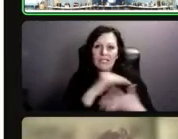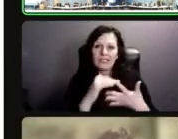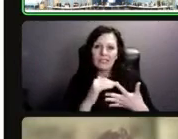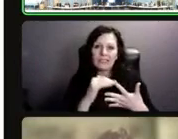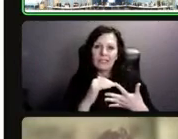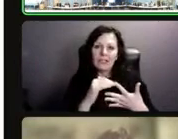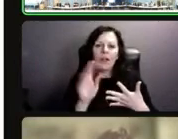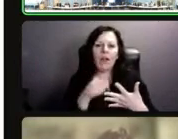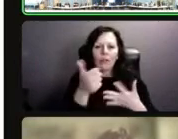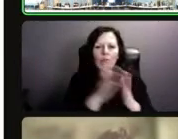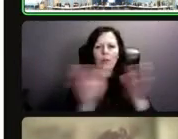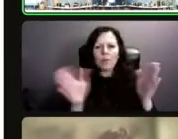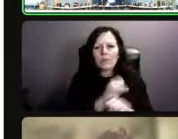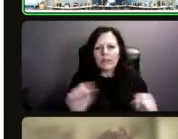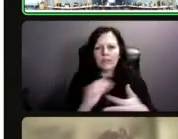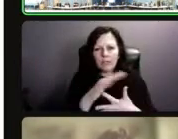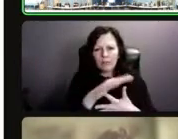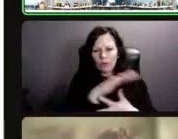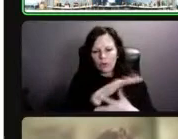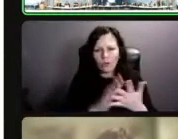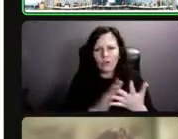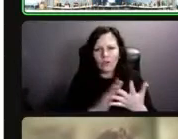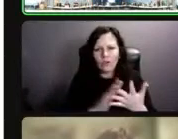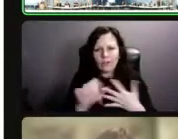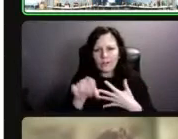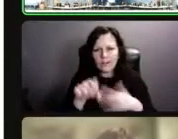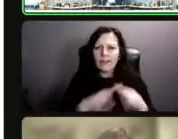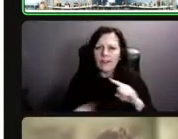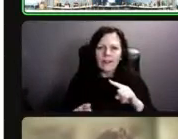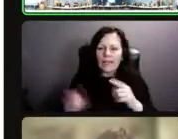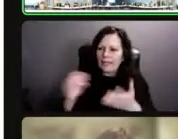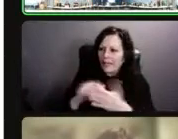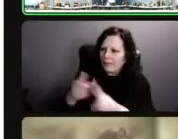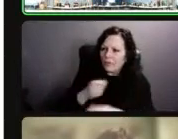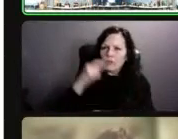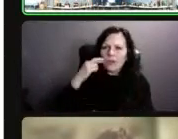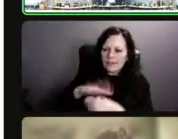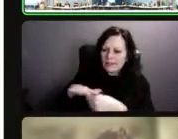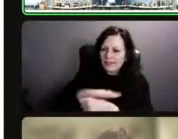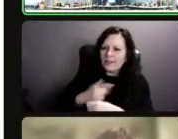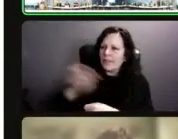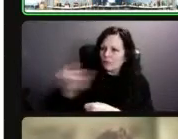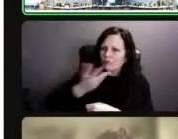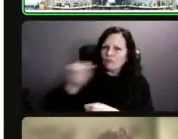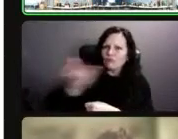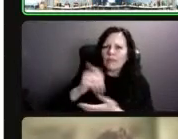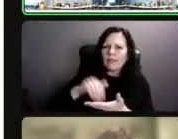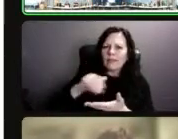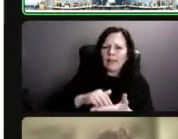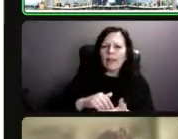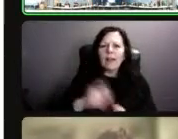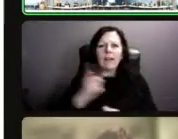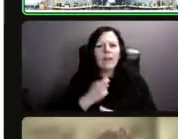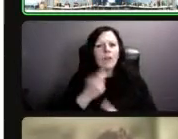BEEN TOP OF THEIR LIST AND I KNOW CLOSELY FOLLOWING BEHIND